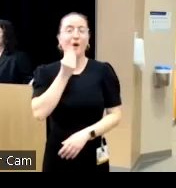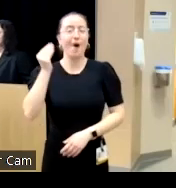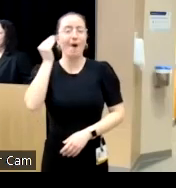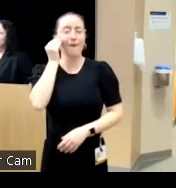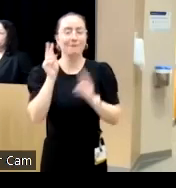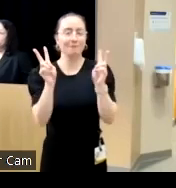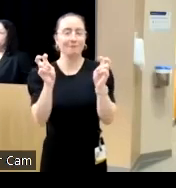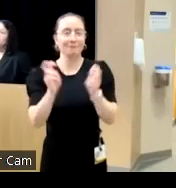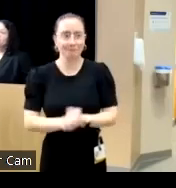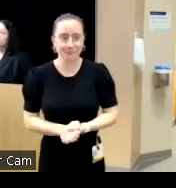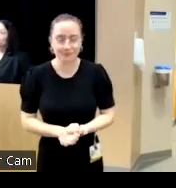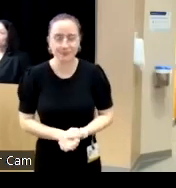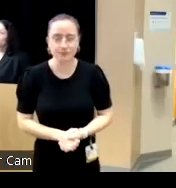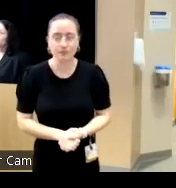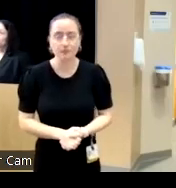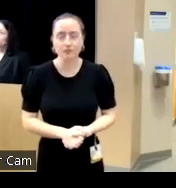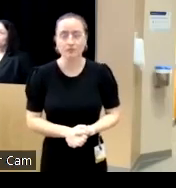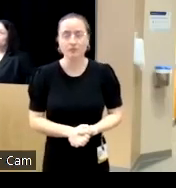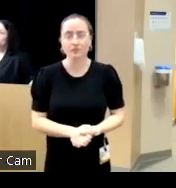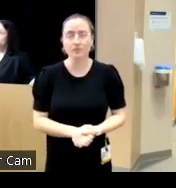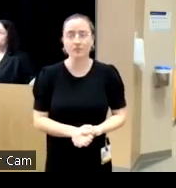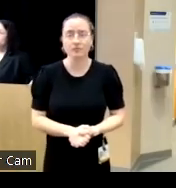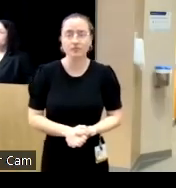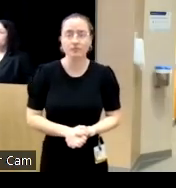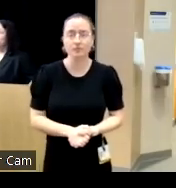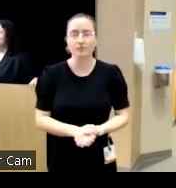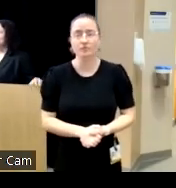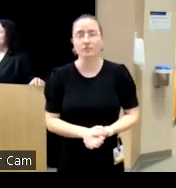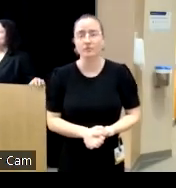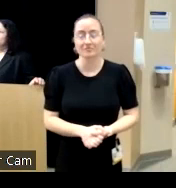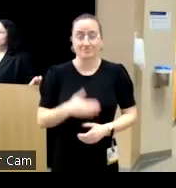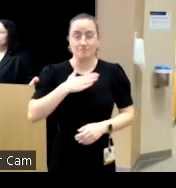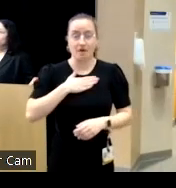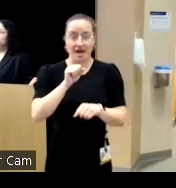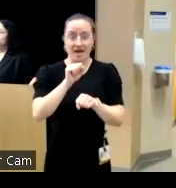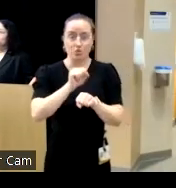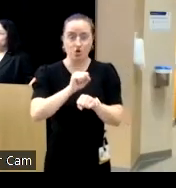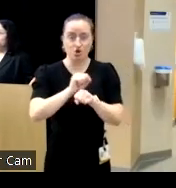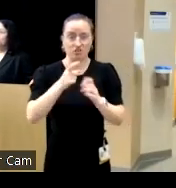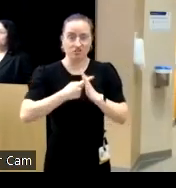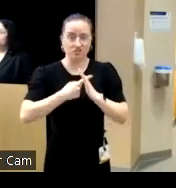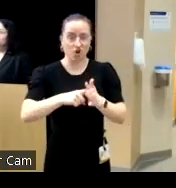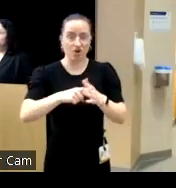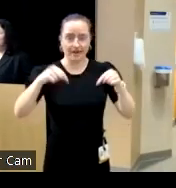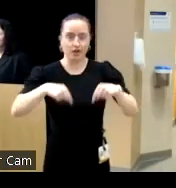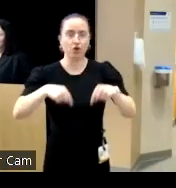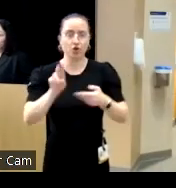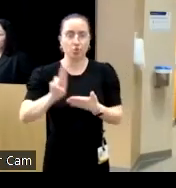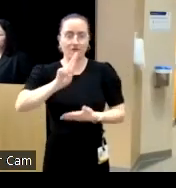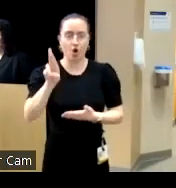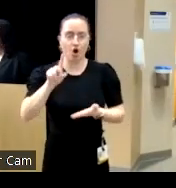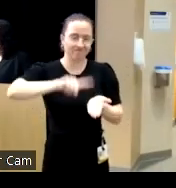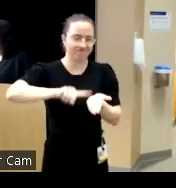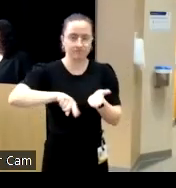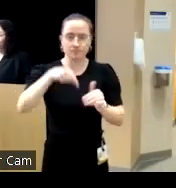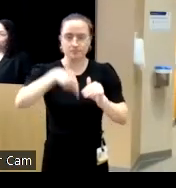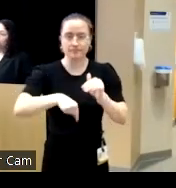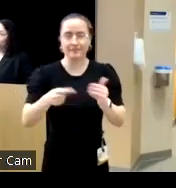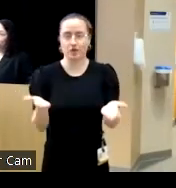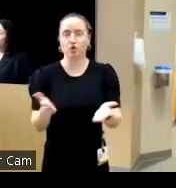um this is really where the the Deep dive of my work really commenced here in Rochester during my